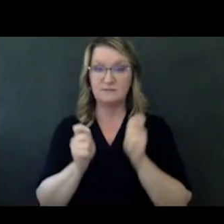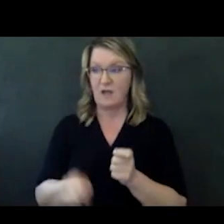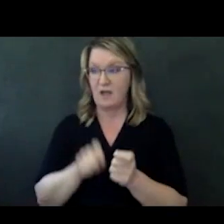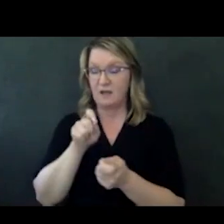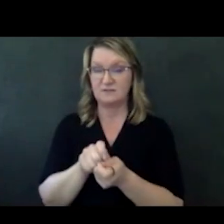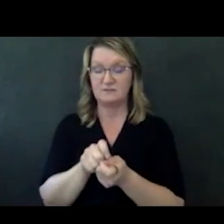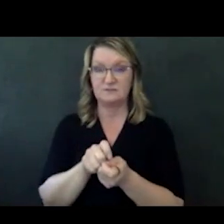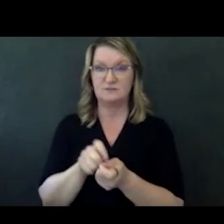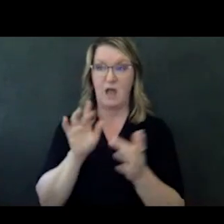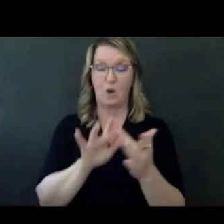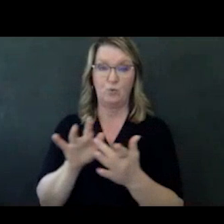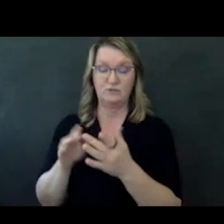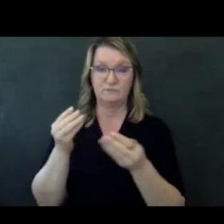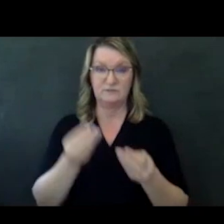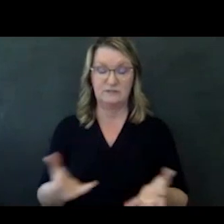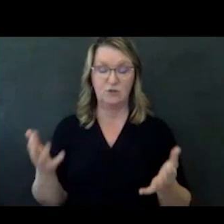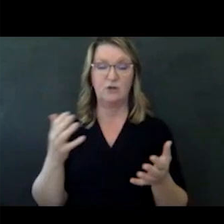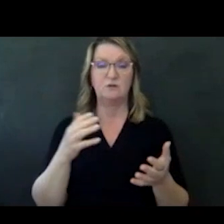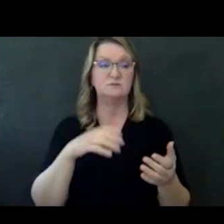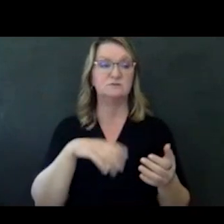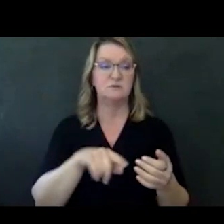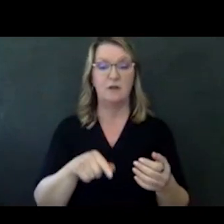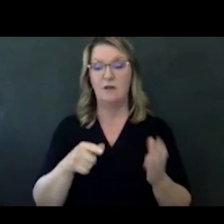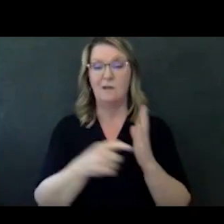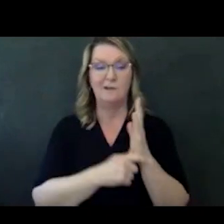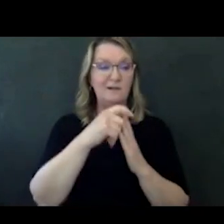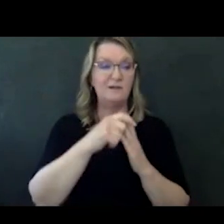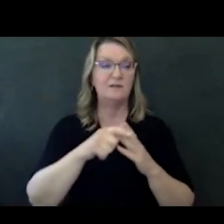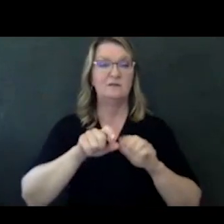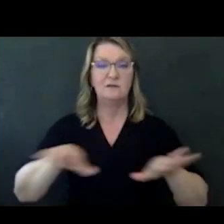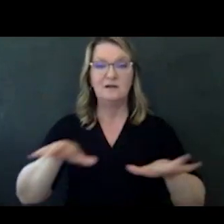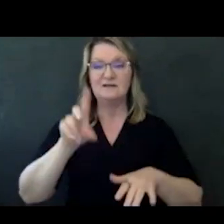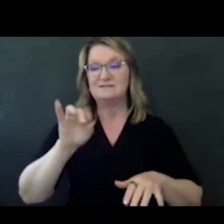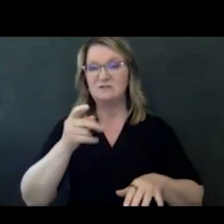team has developed accessible flyers, brochures, and digital content that clearly outline the